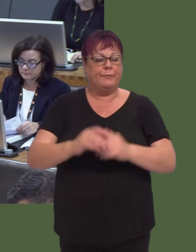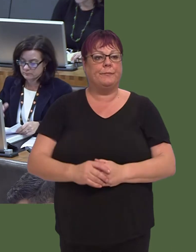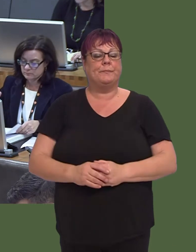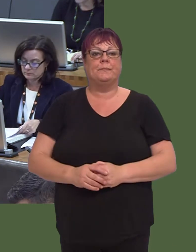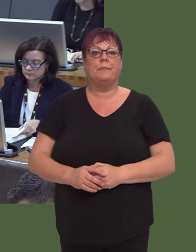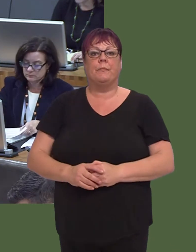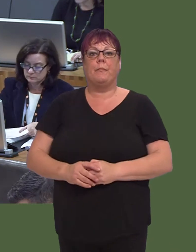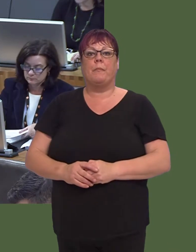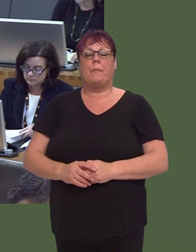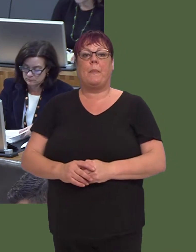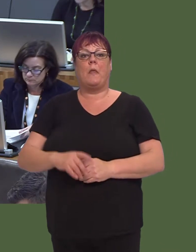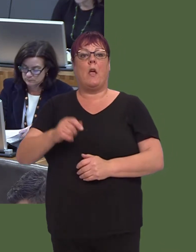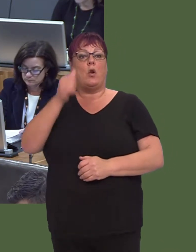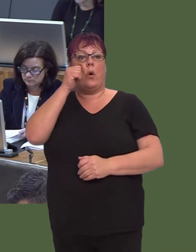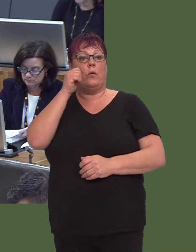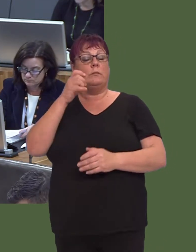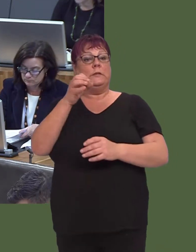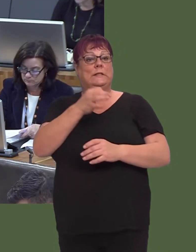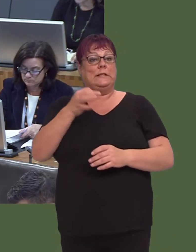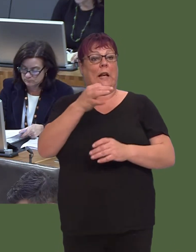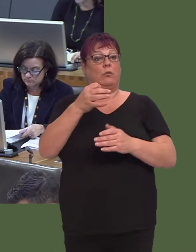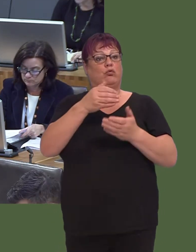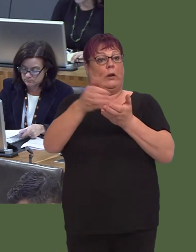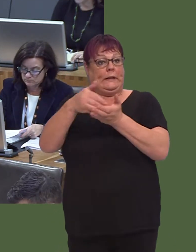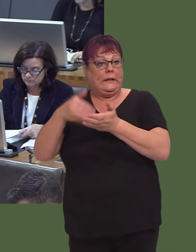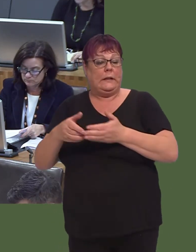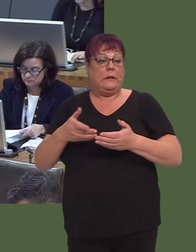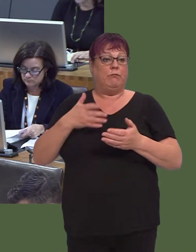We have the business improvement district as well that I know has been welcomed by town traders.